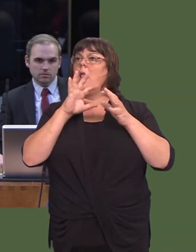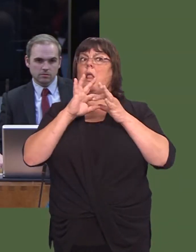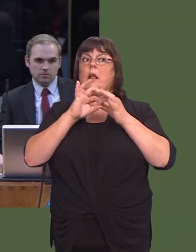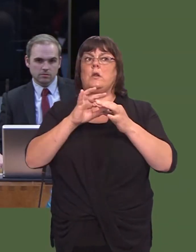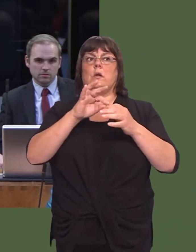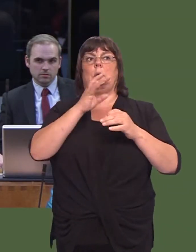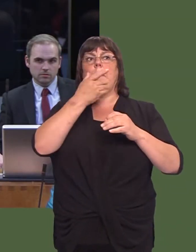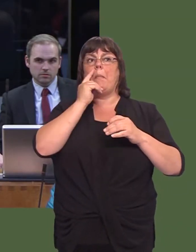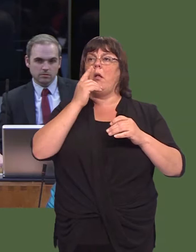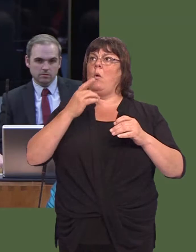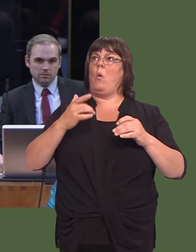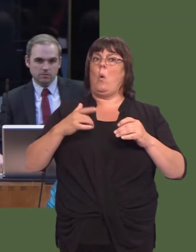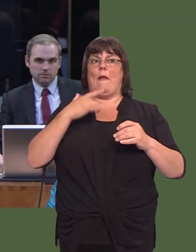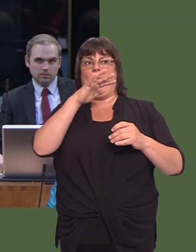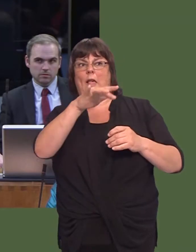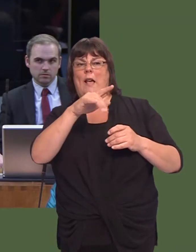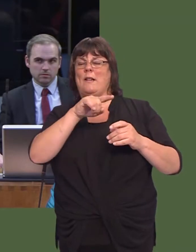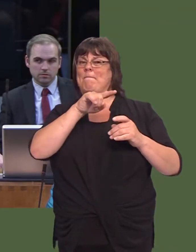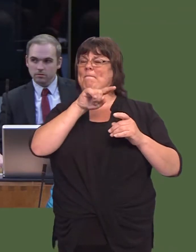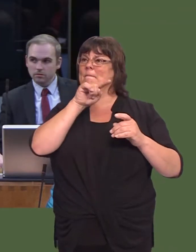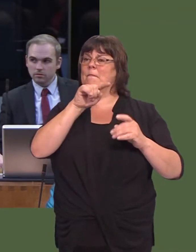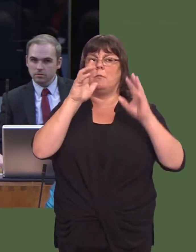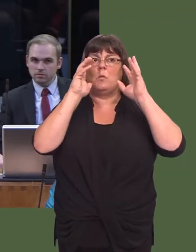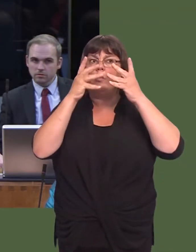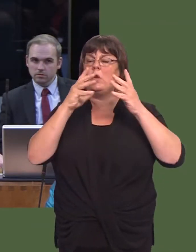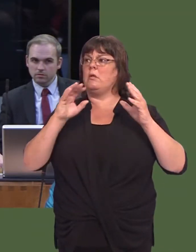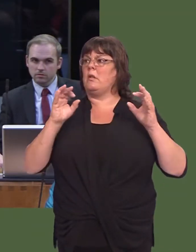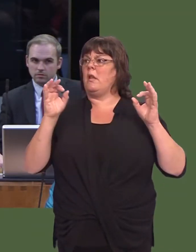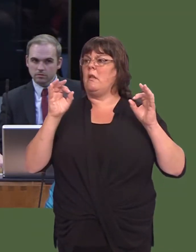aspirations of people living in that part of Holyhead, who are concerned that there